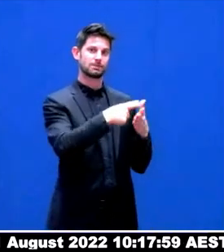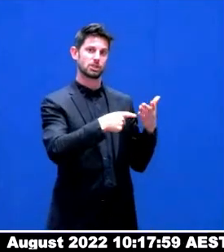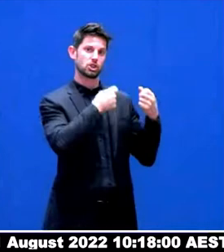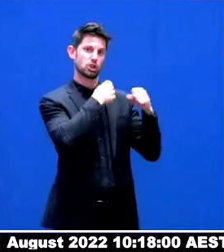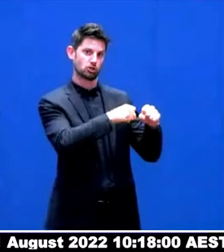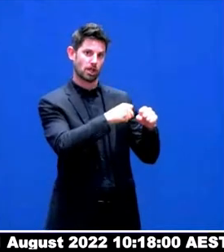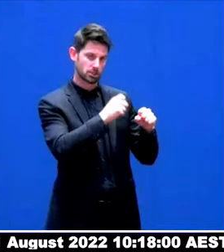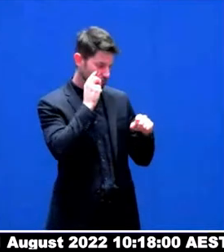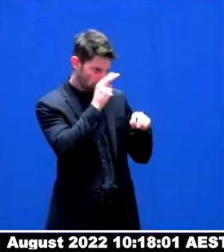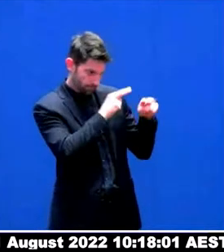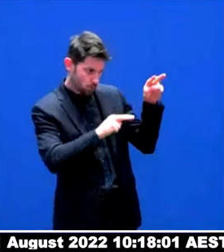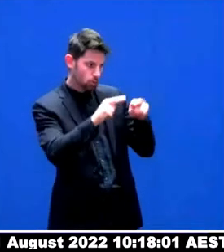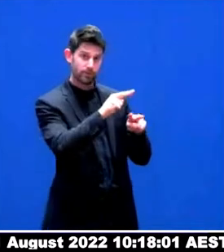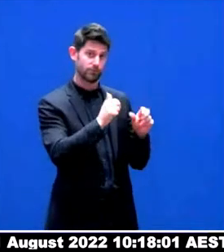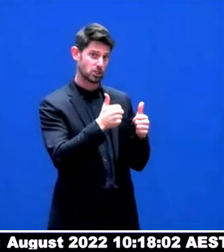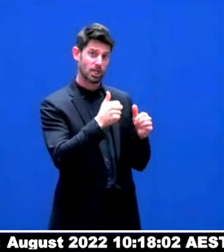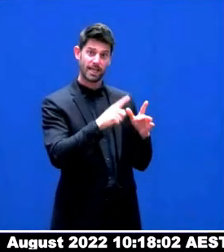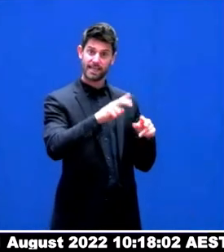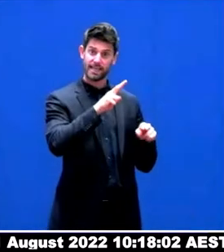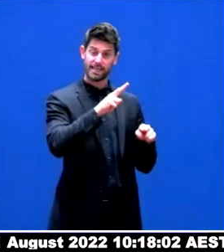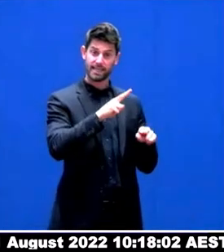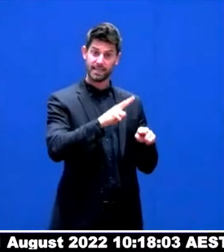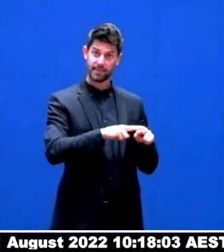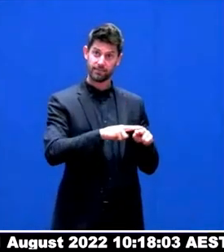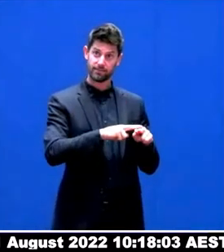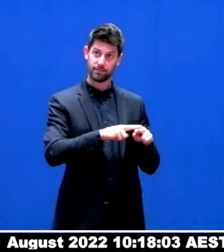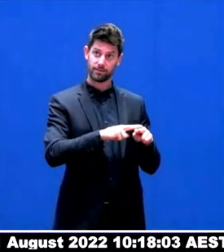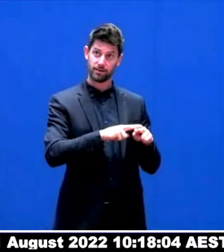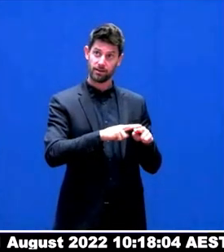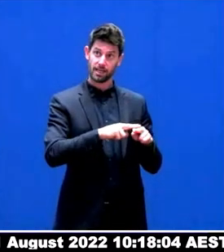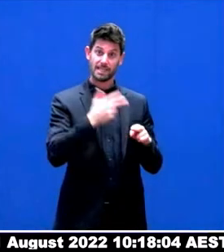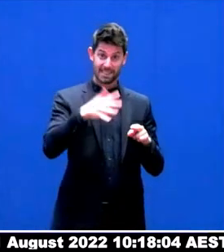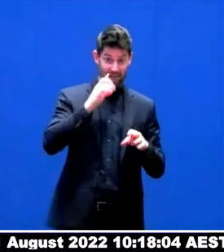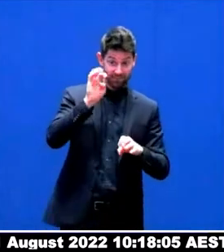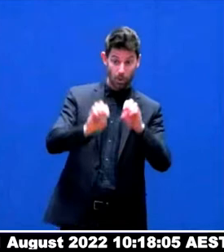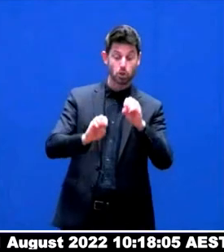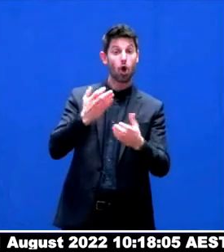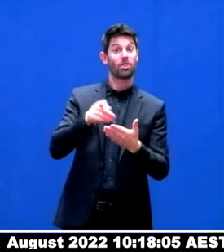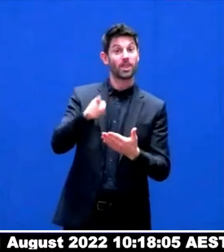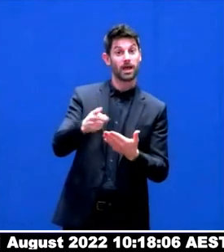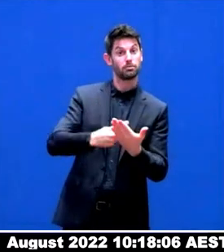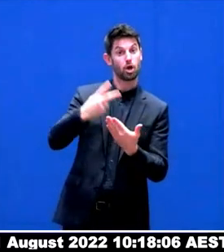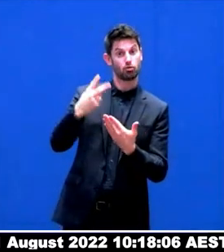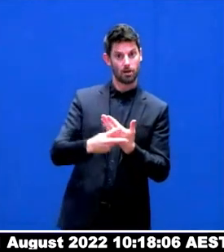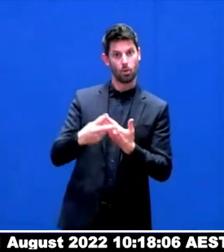And if there was an evaluation, it would have been part of that, but I don't - I don't know. MS EASTMAN: You're not across it then?